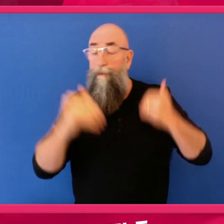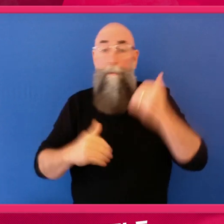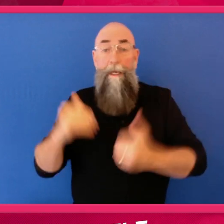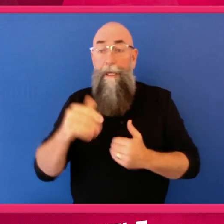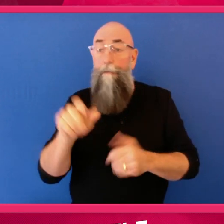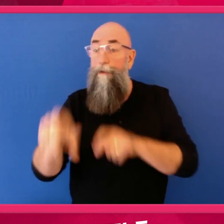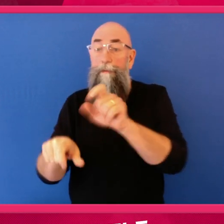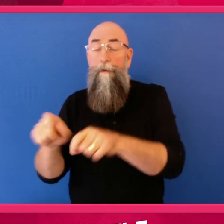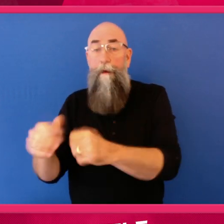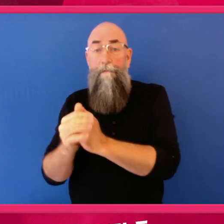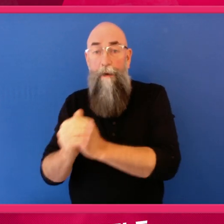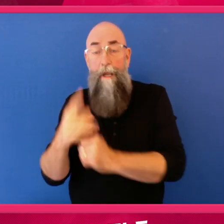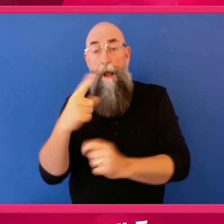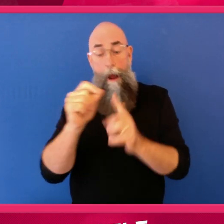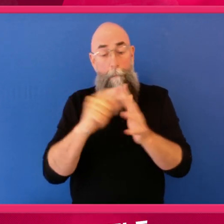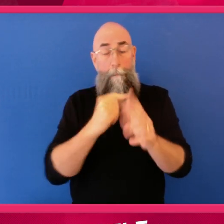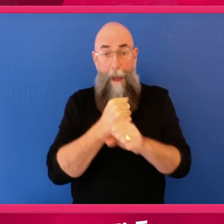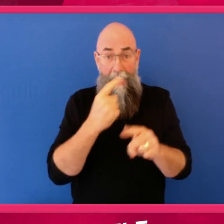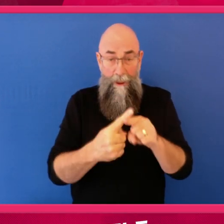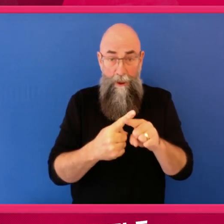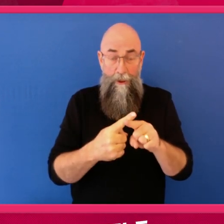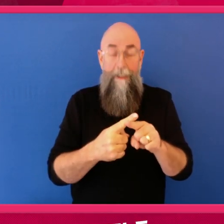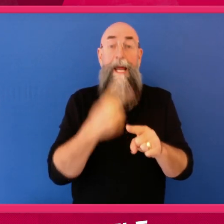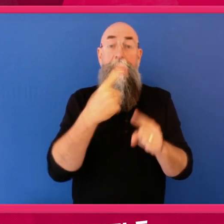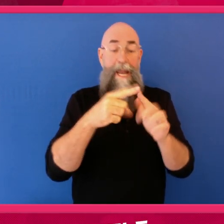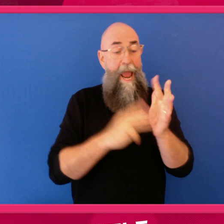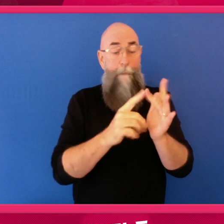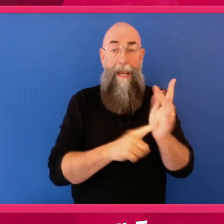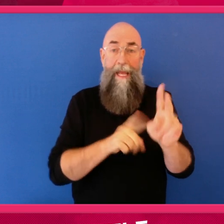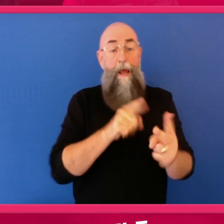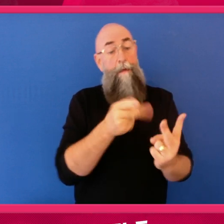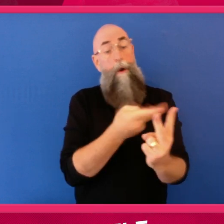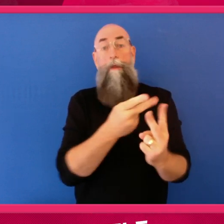her - Paige and Emily, they call themselves rainbow roommates, because they tend to room